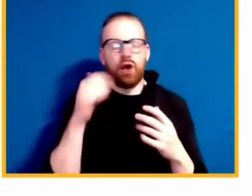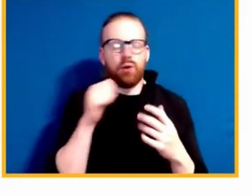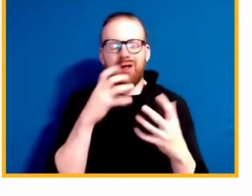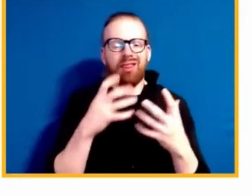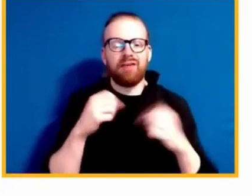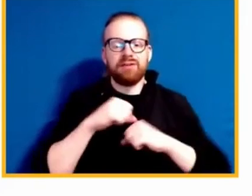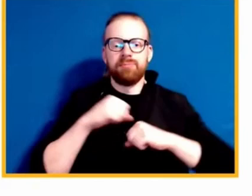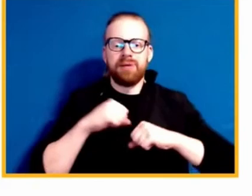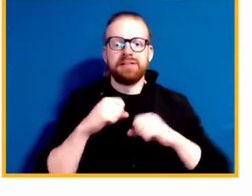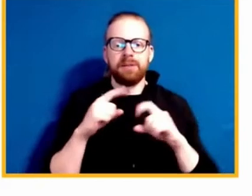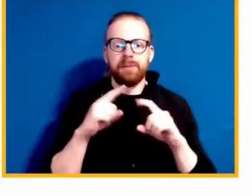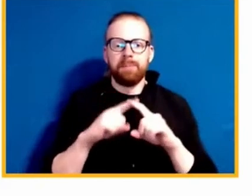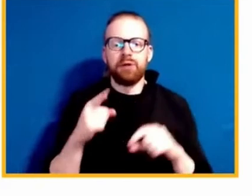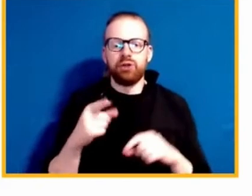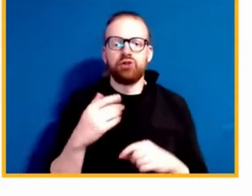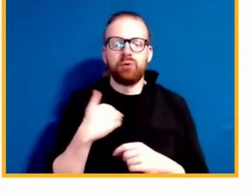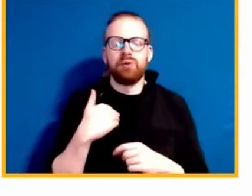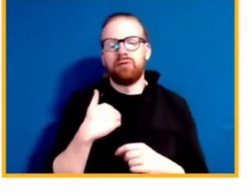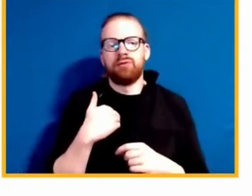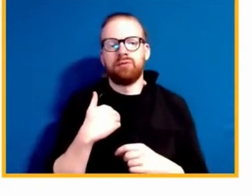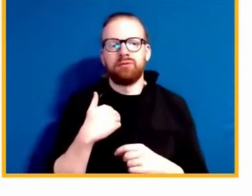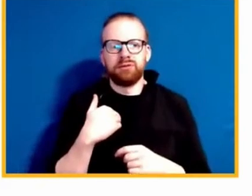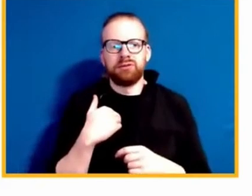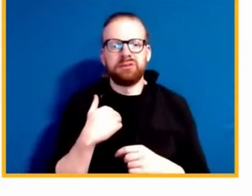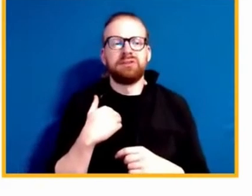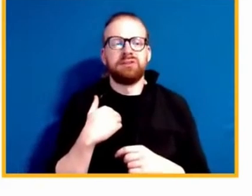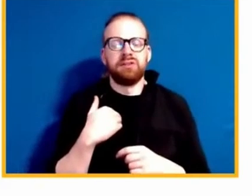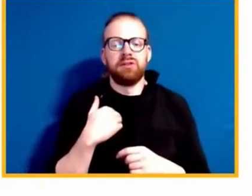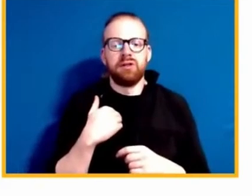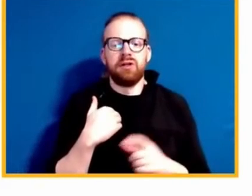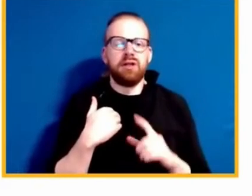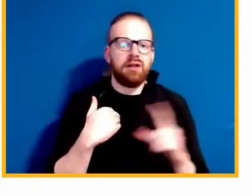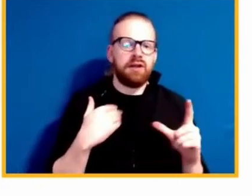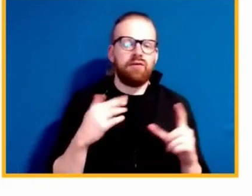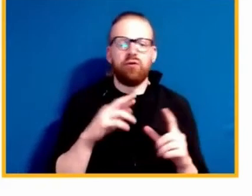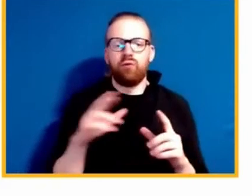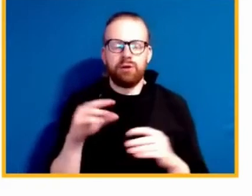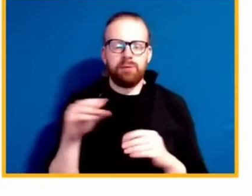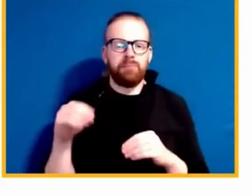but you do have a decent amount of left and right movement that you could be using